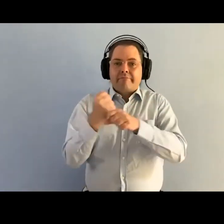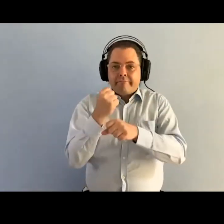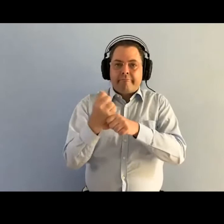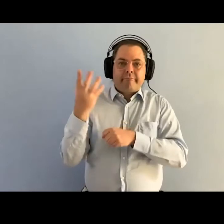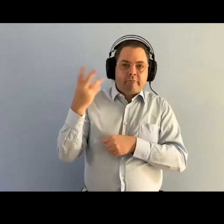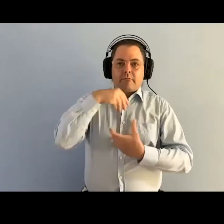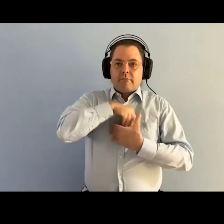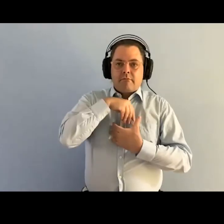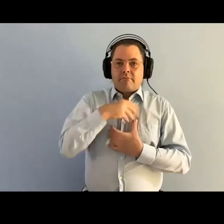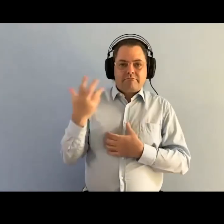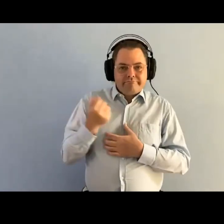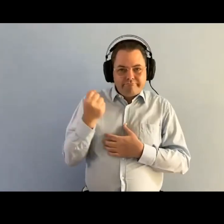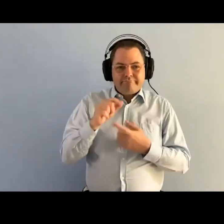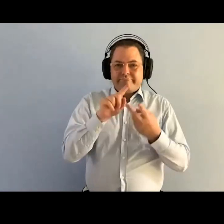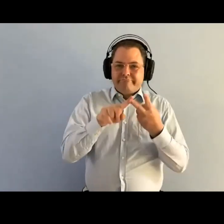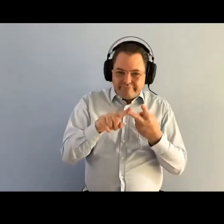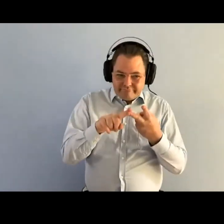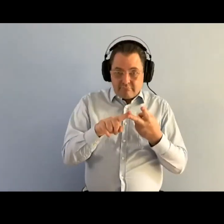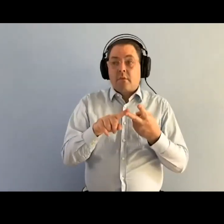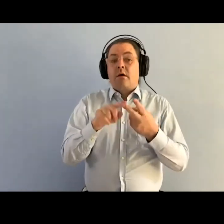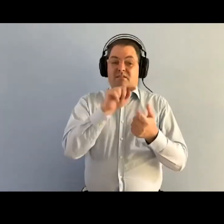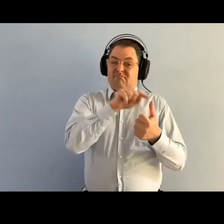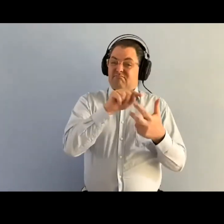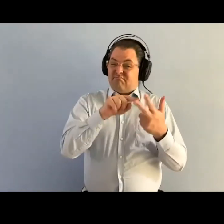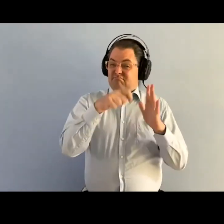another organization called SAPROS who